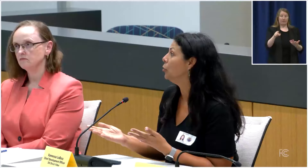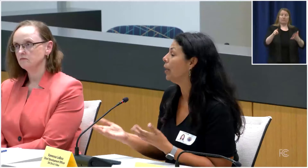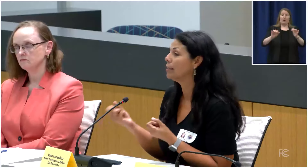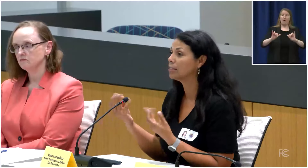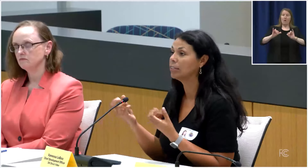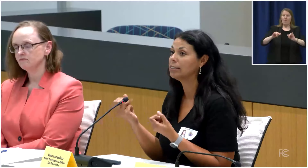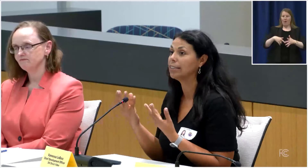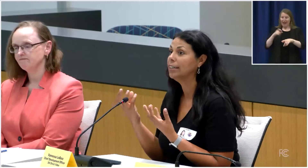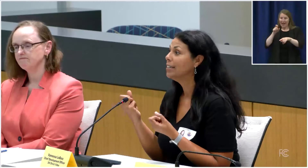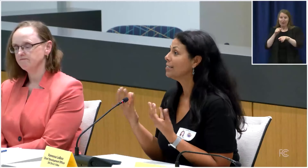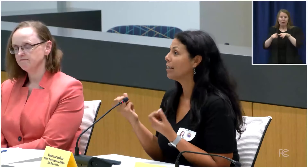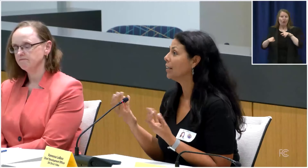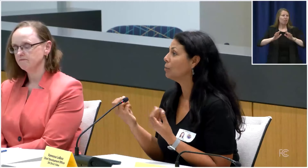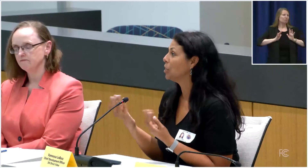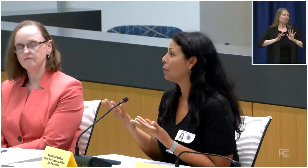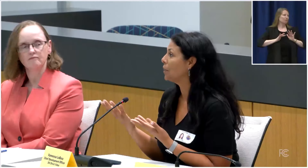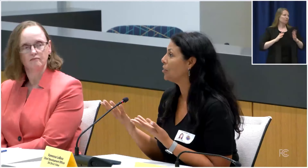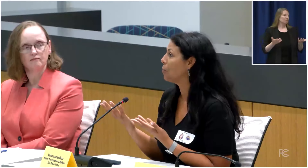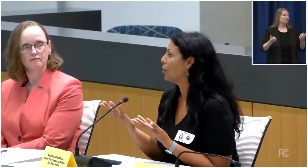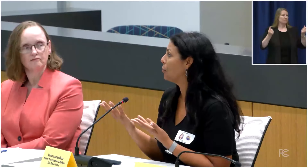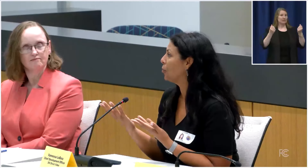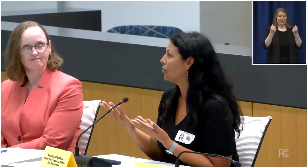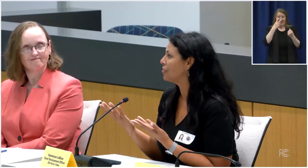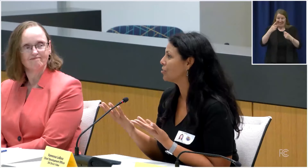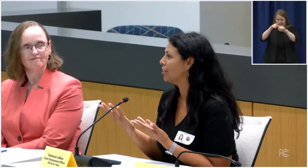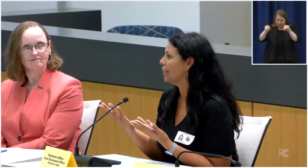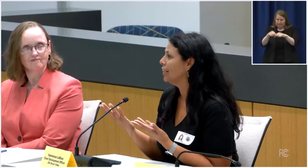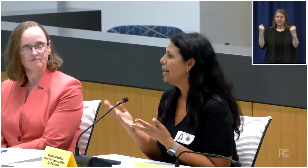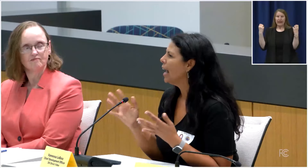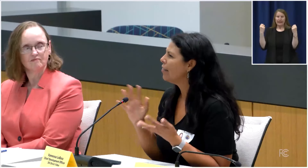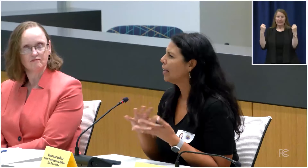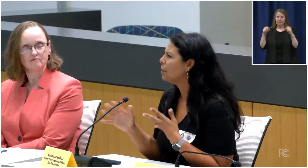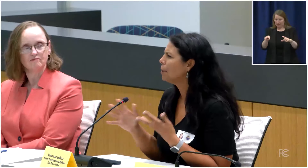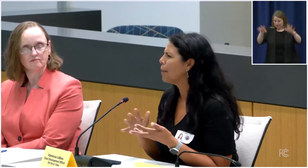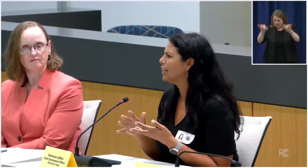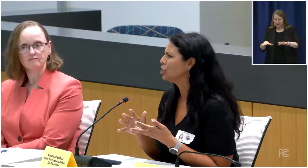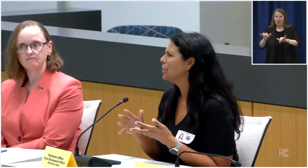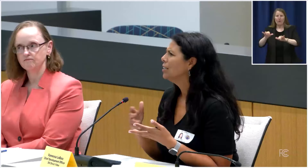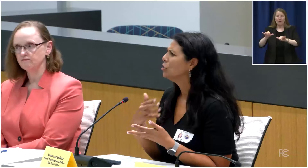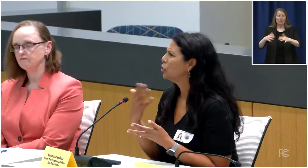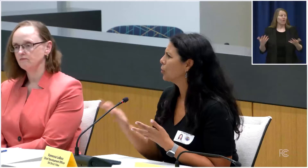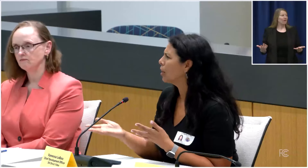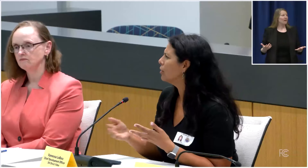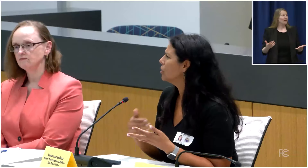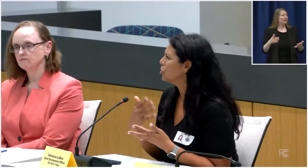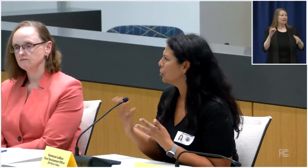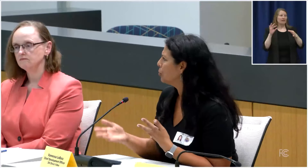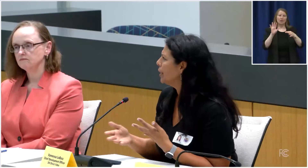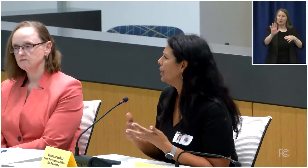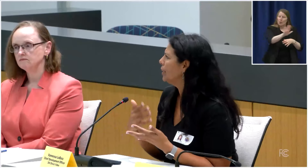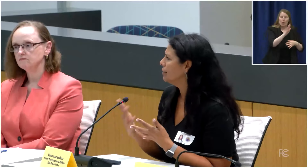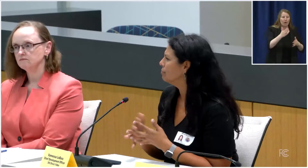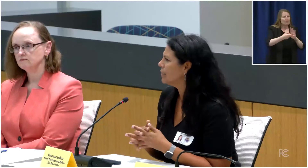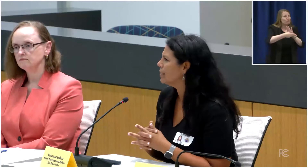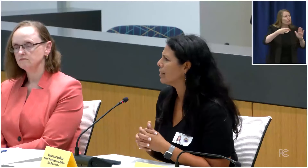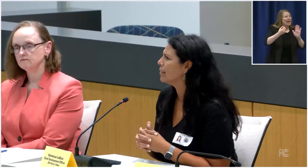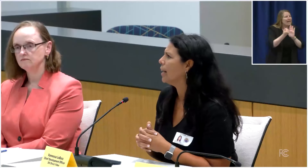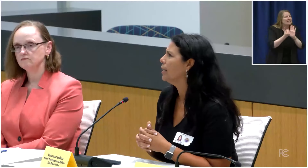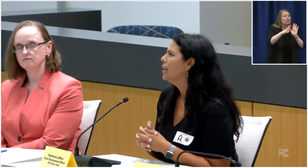THAT SOMEBODY IS ALREADY GOING TO GO TO LIKE YOU SAID THEY ARE ALREADY GOING TO GO REACH YOU IN THE OLD WAY NOW THEY WILL SEE A NEW WAY BECAUSE THEY WILL SEE SIGN